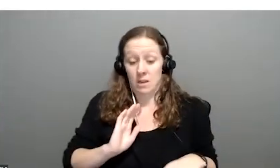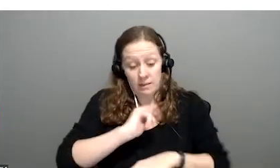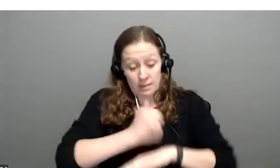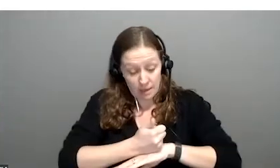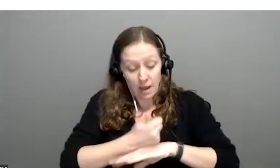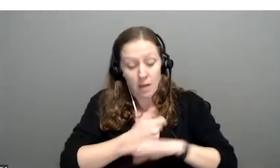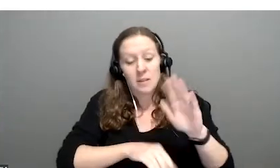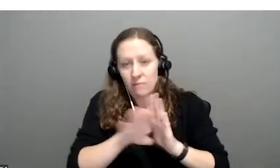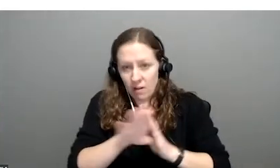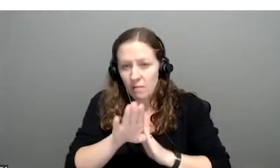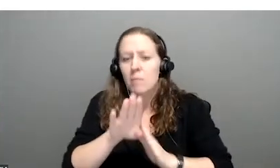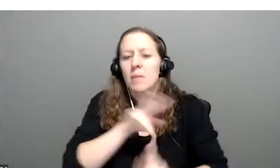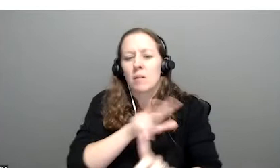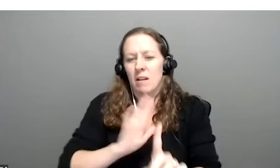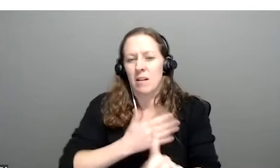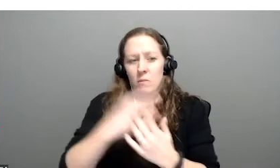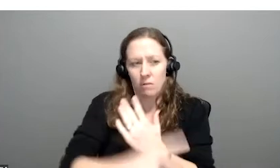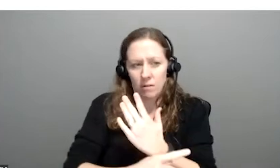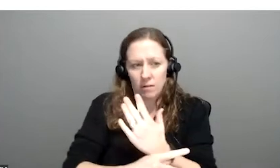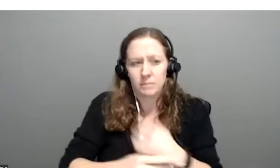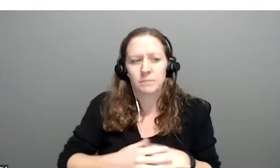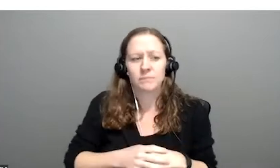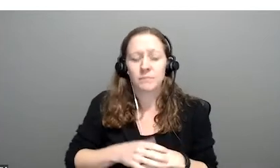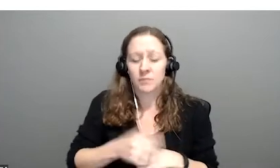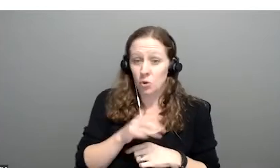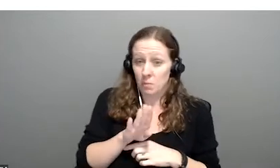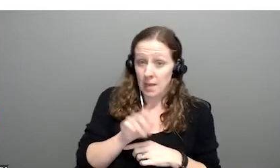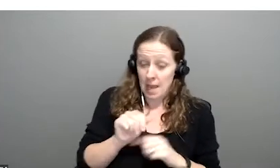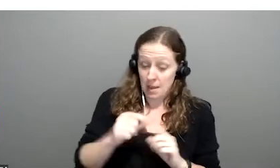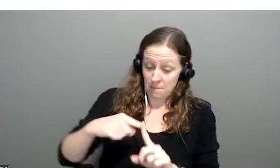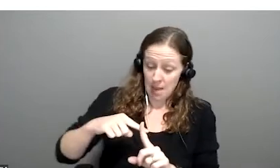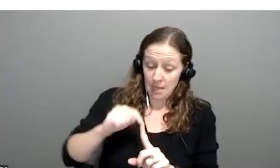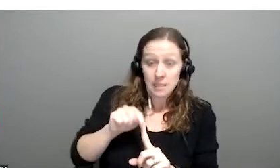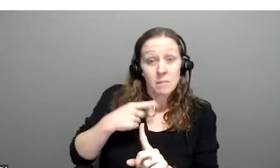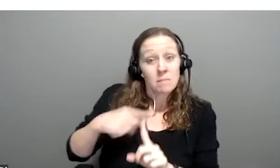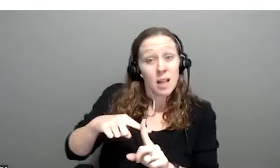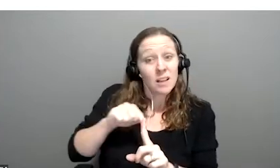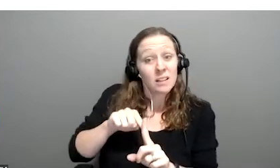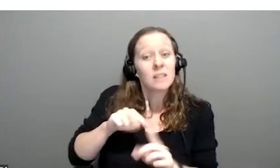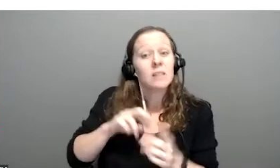The plus of GBA+ is rooted on the recognition that Canadians have a multitude of intersecting